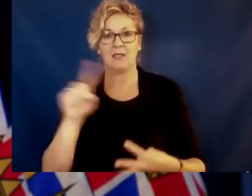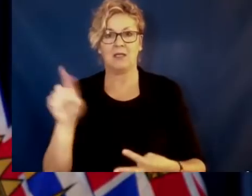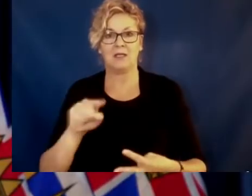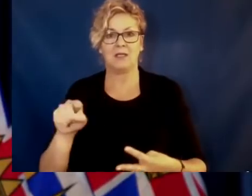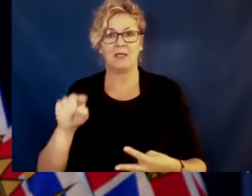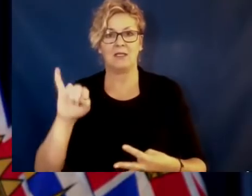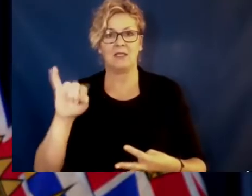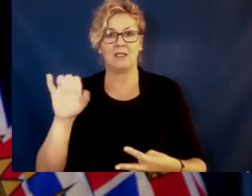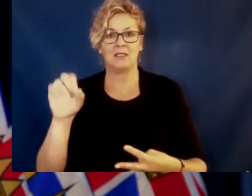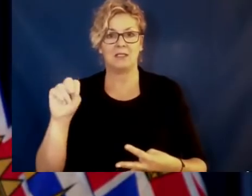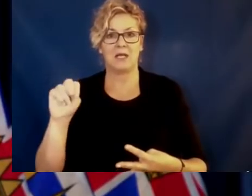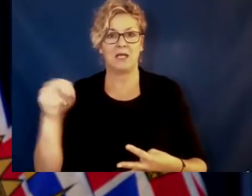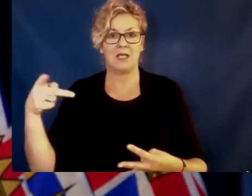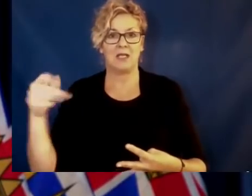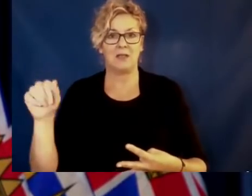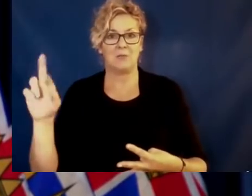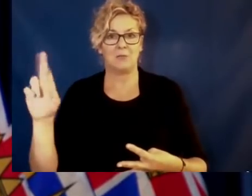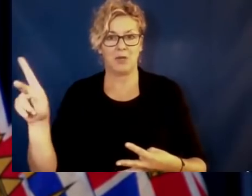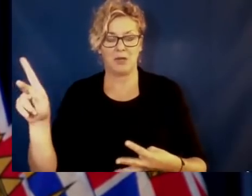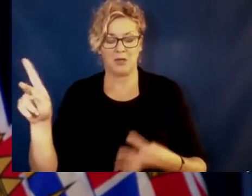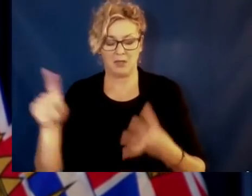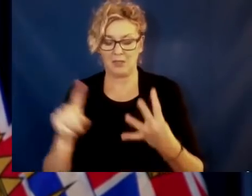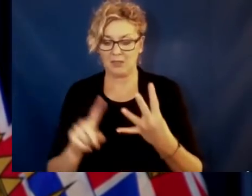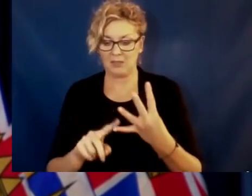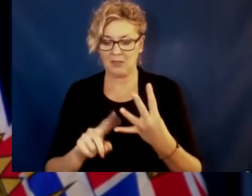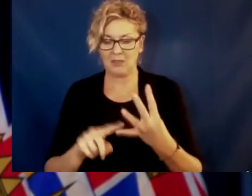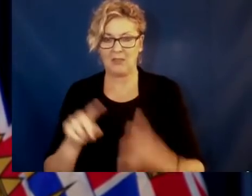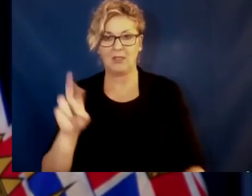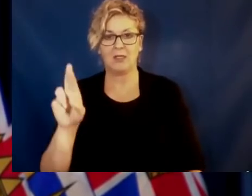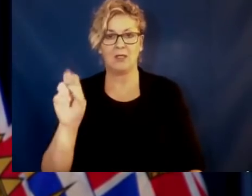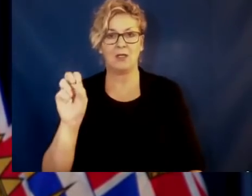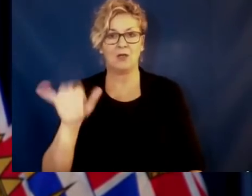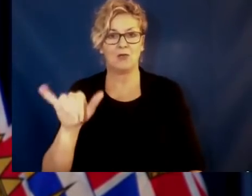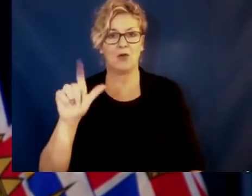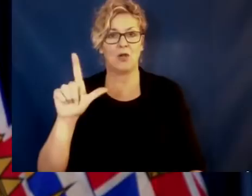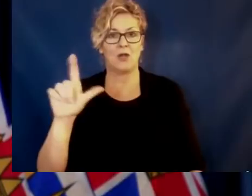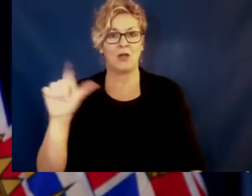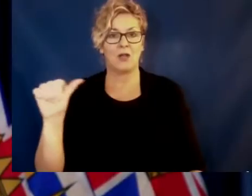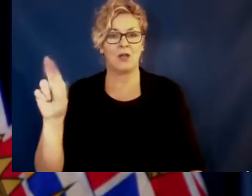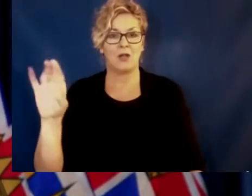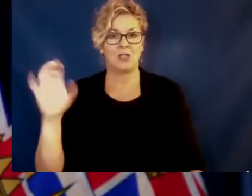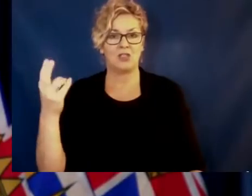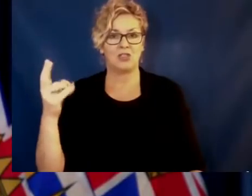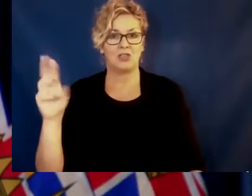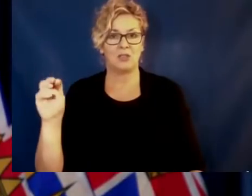now both over. That leaves us with 19 active outbreaks in our health care system, 17